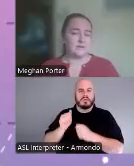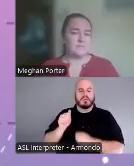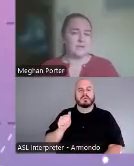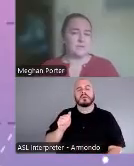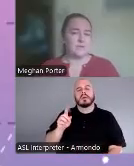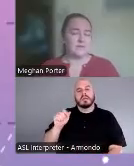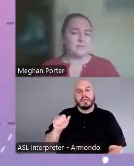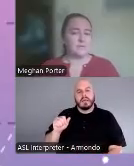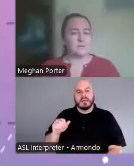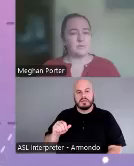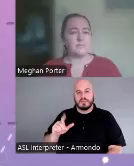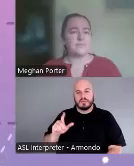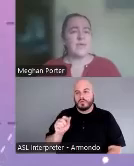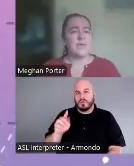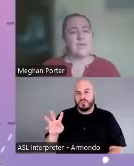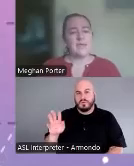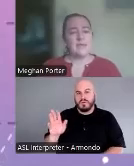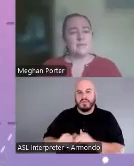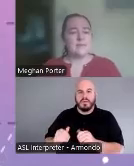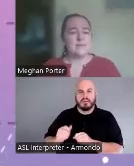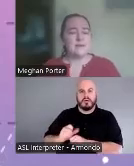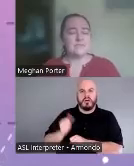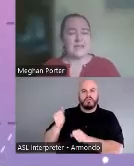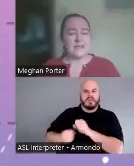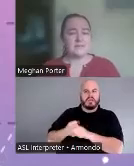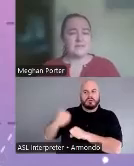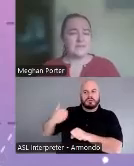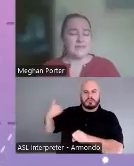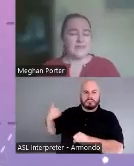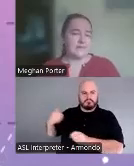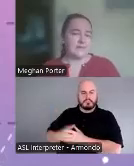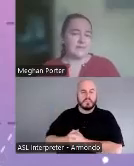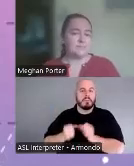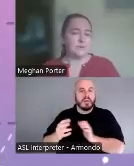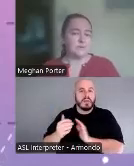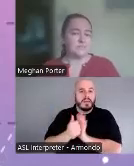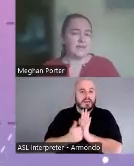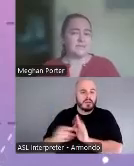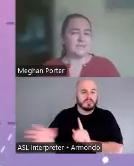compared to a typical year, and many accounts tagged the ADANN in posts as they